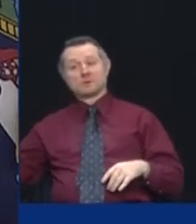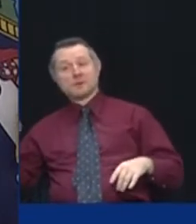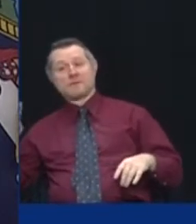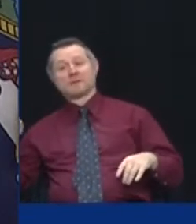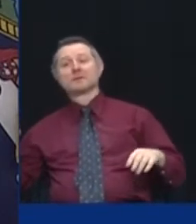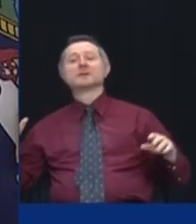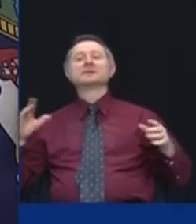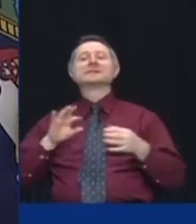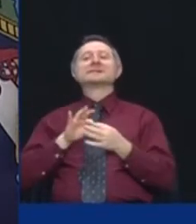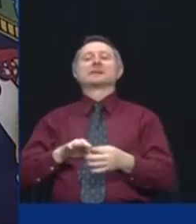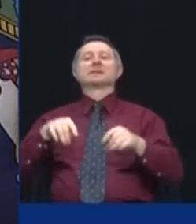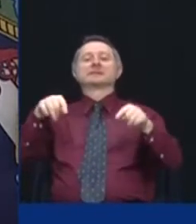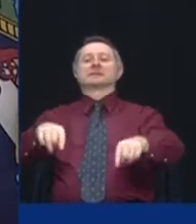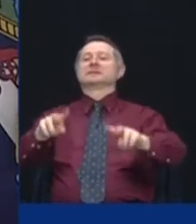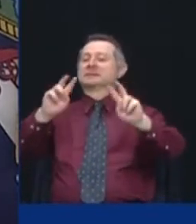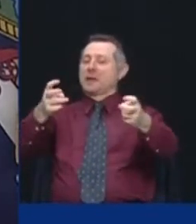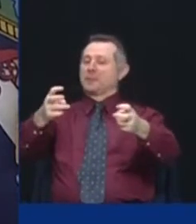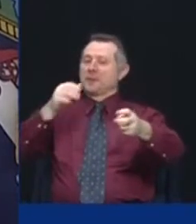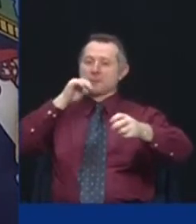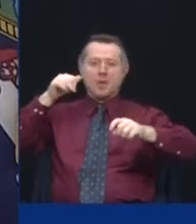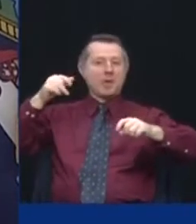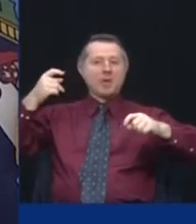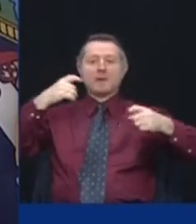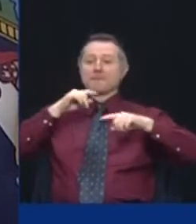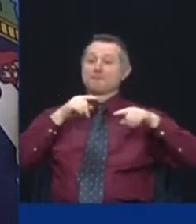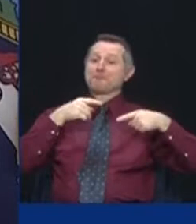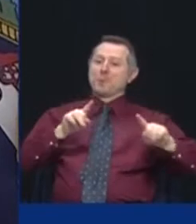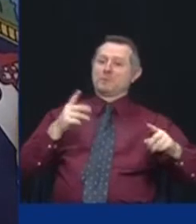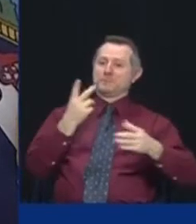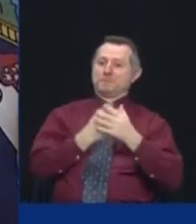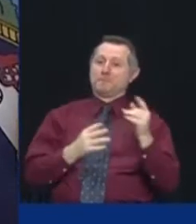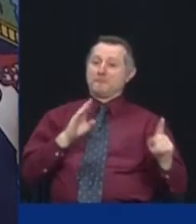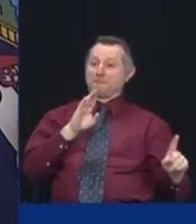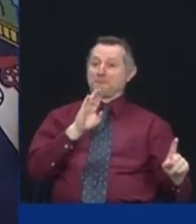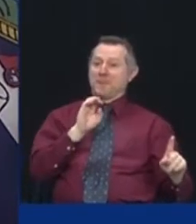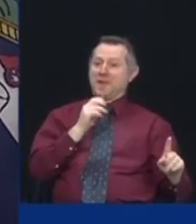WE'RE GOING TO END THIS NOW. ANY QUESTIONS FOR RANDY OR FOR